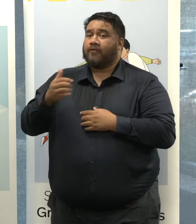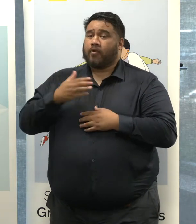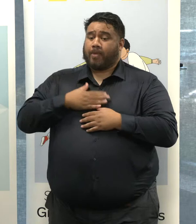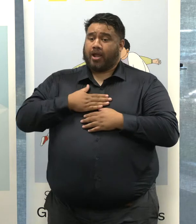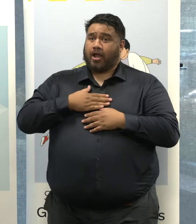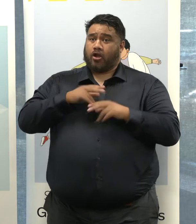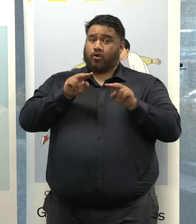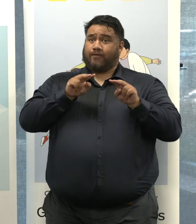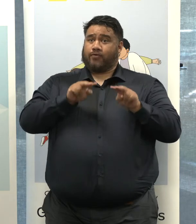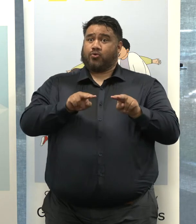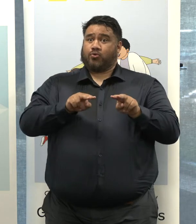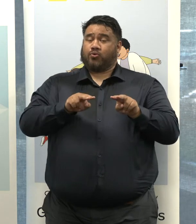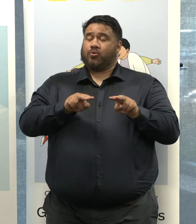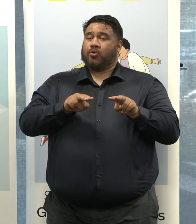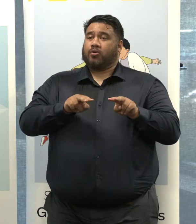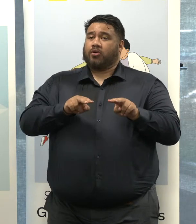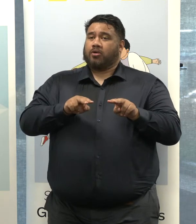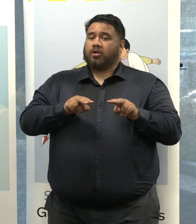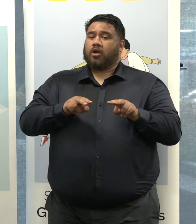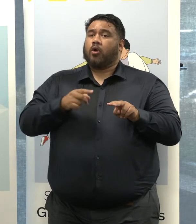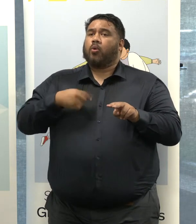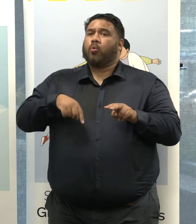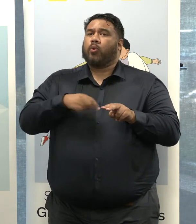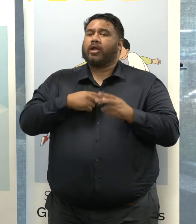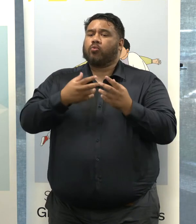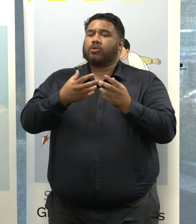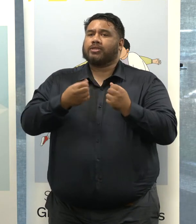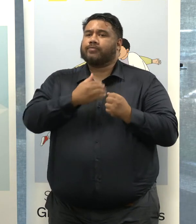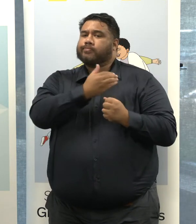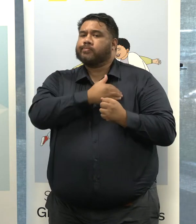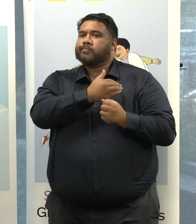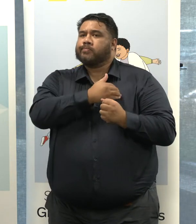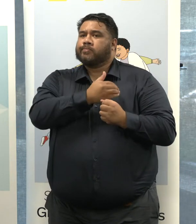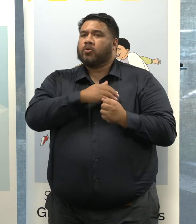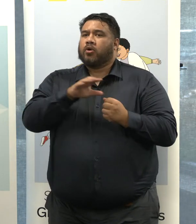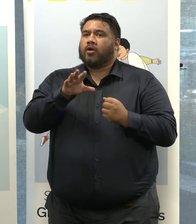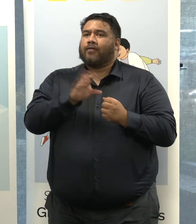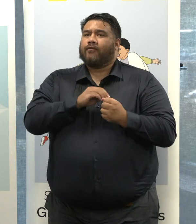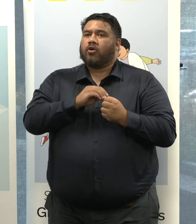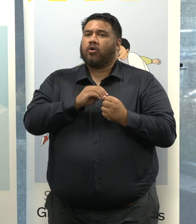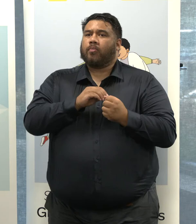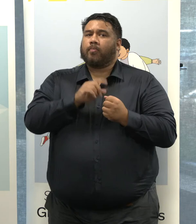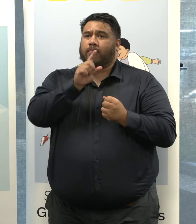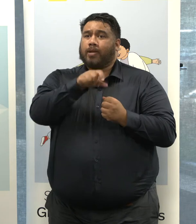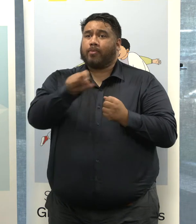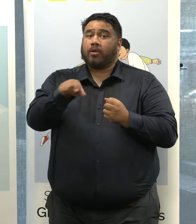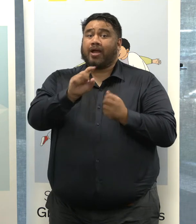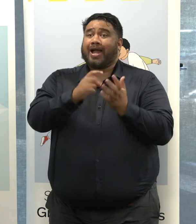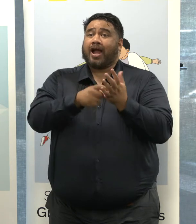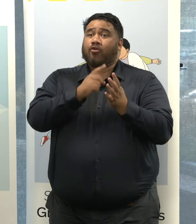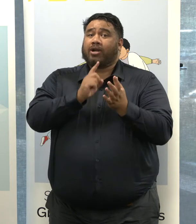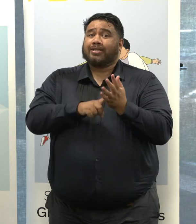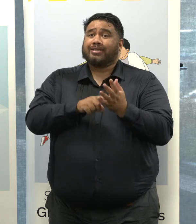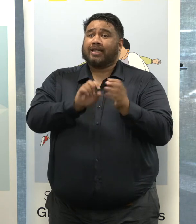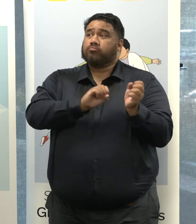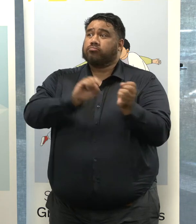Sam, I wonder if you might want to comment on that? >> I think